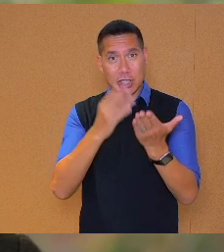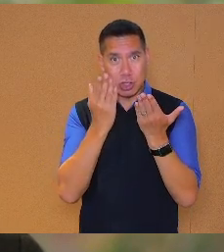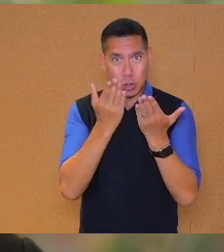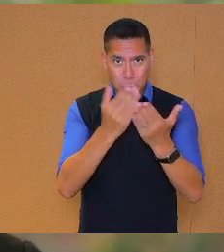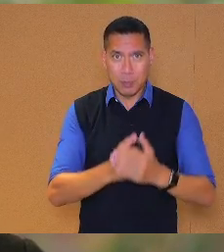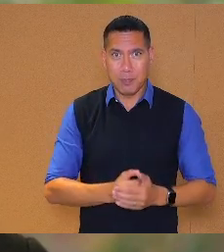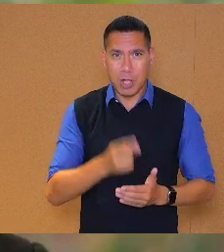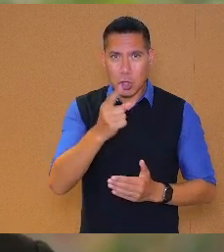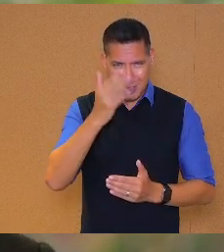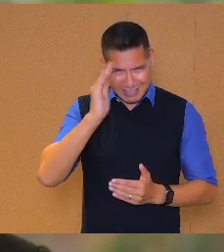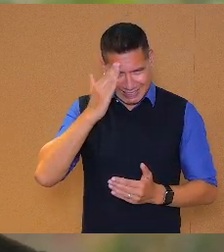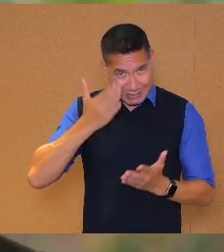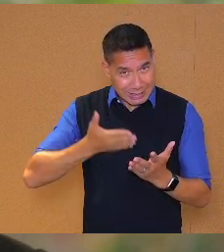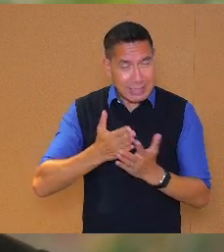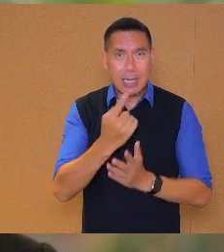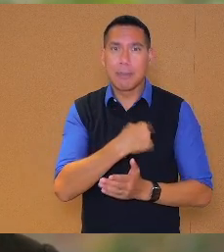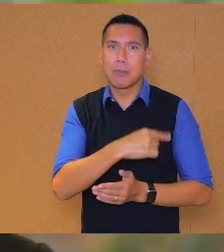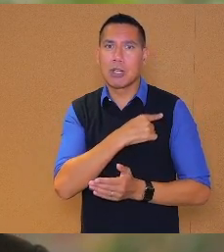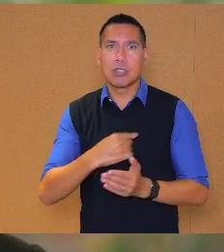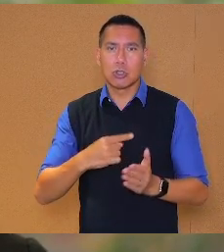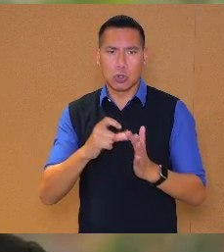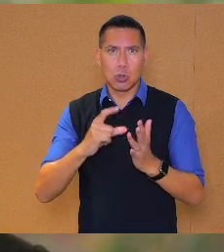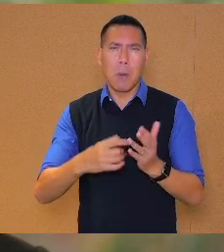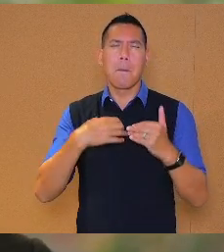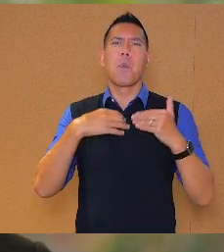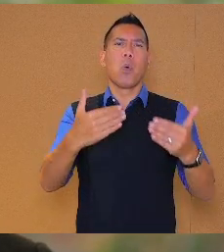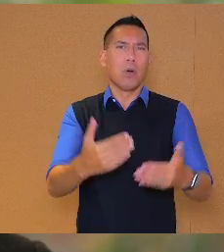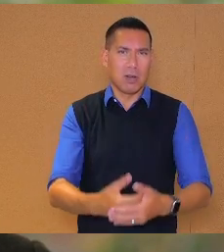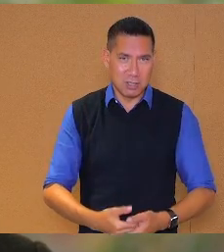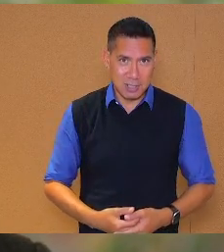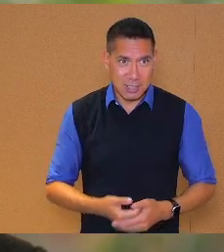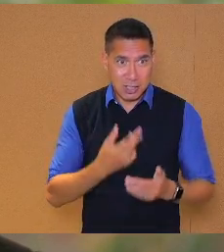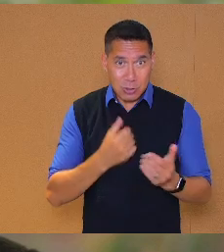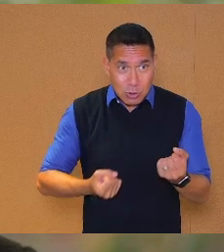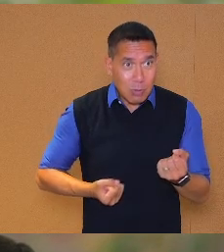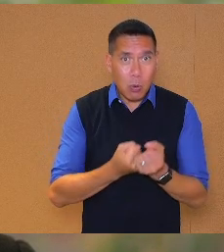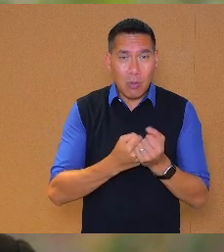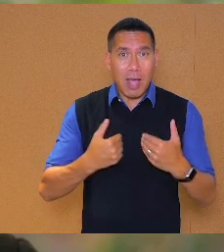Your perseverance and commitment to going above and beyond to contribute to the health and well-being of